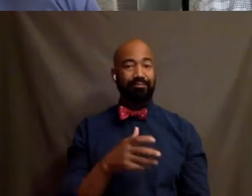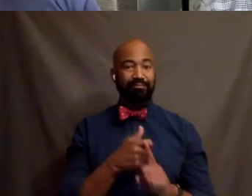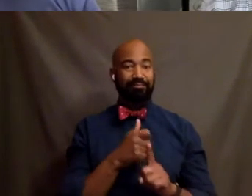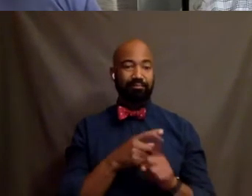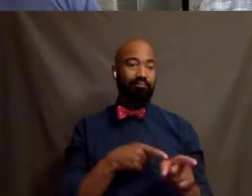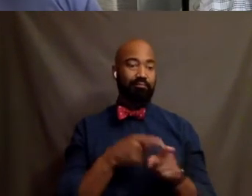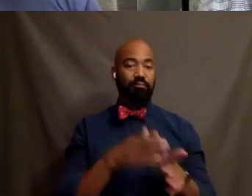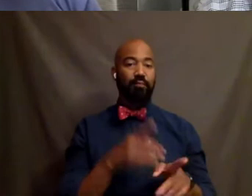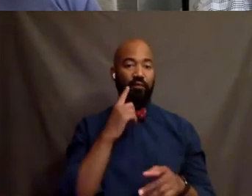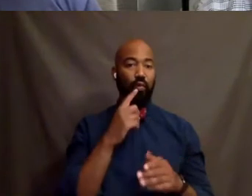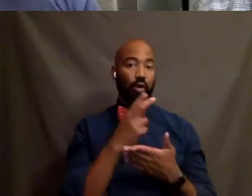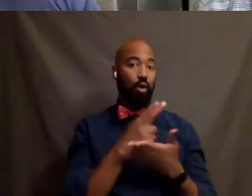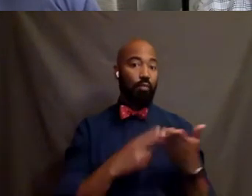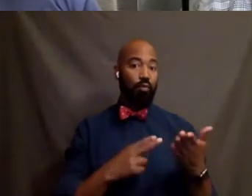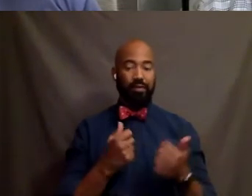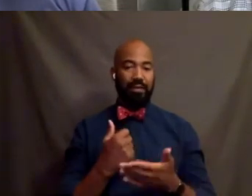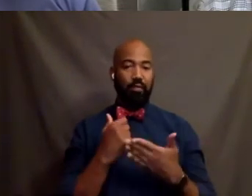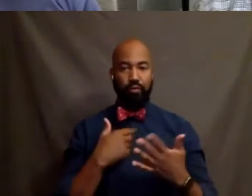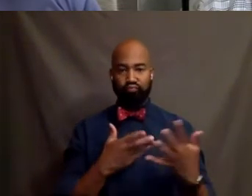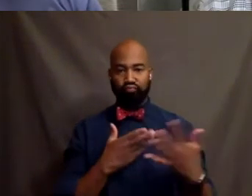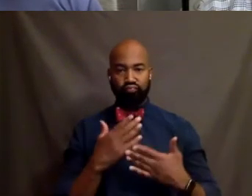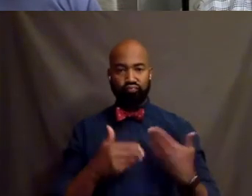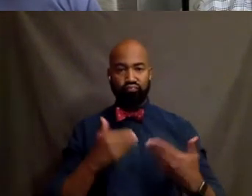they help us navigate those hormone fluctuations,